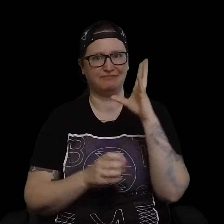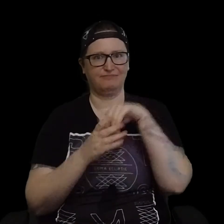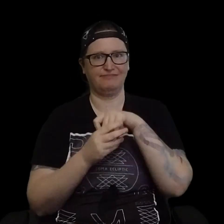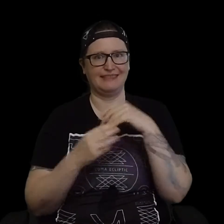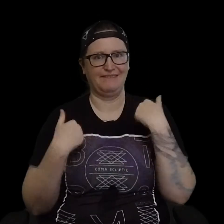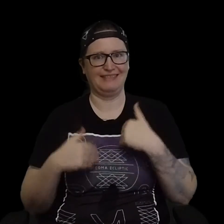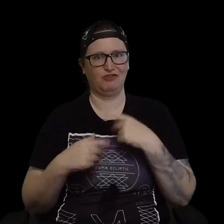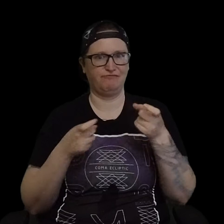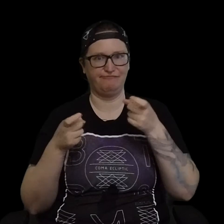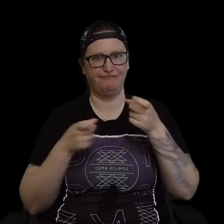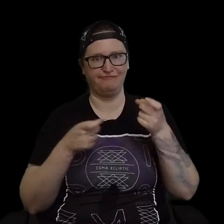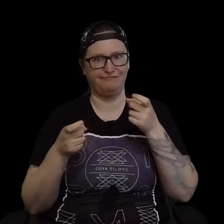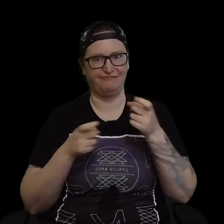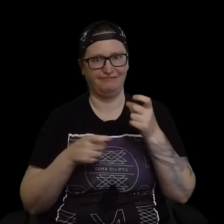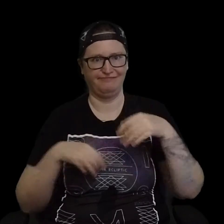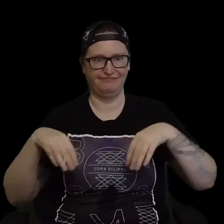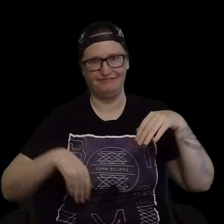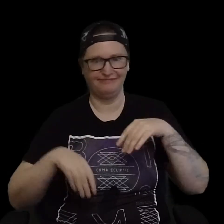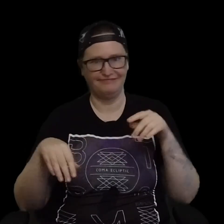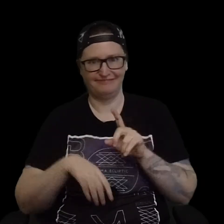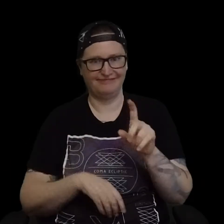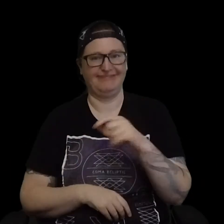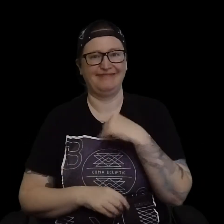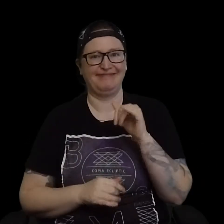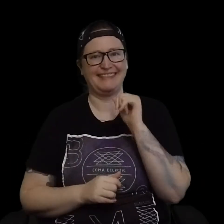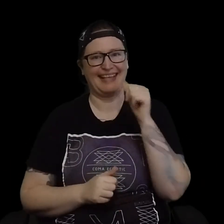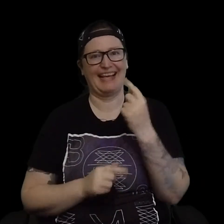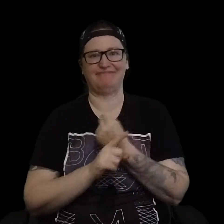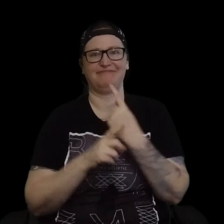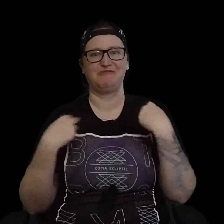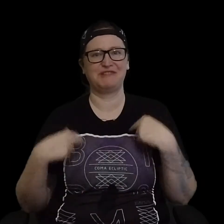it's an AI so they actually have AI involves and you can you know physically move that it's